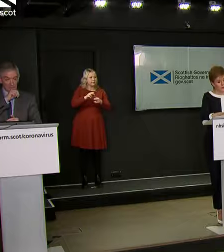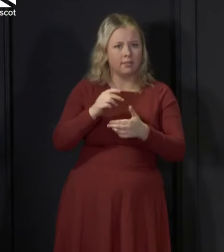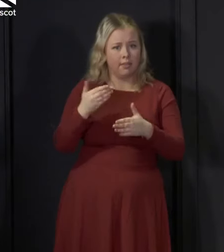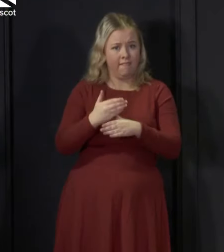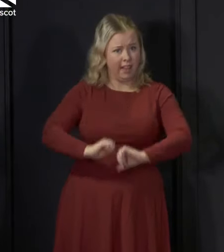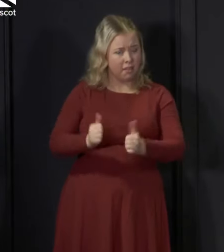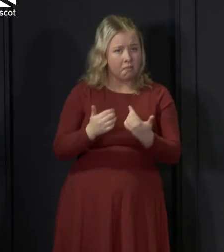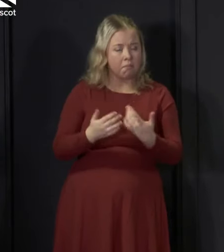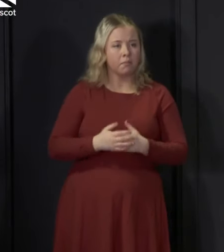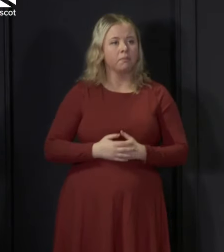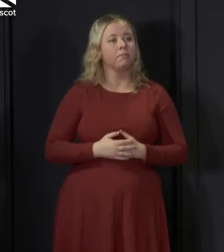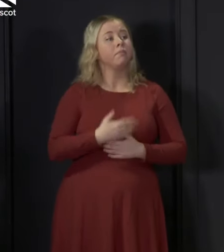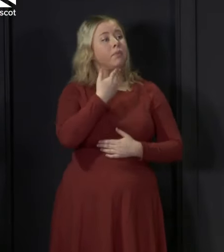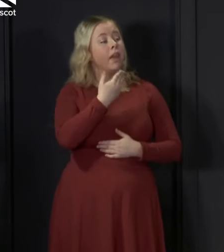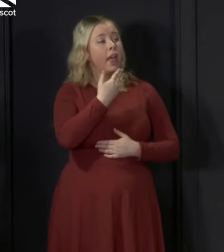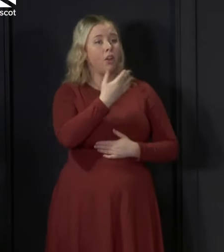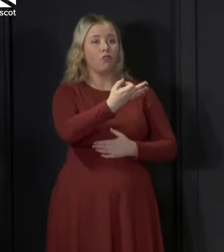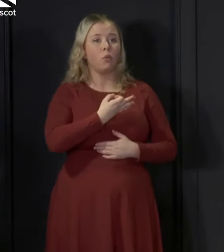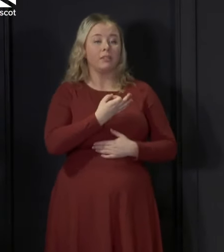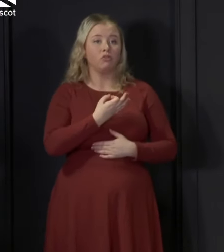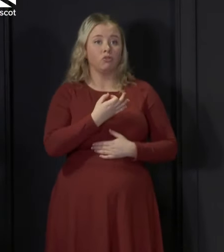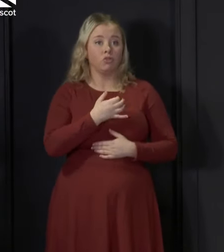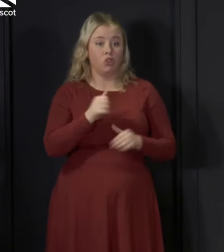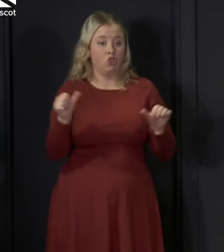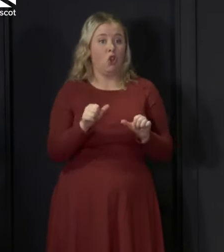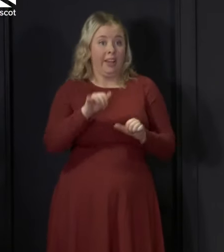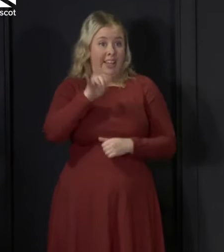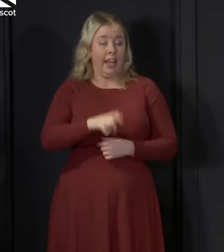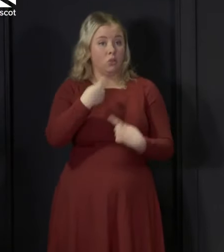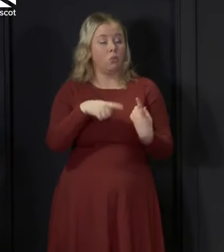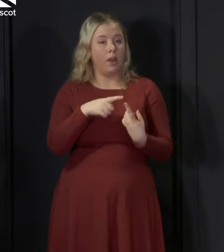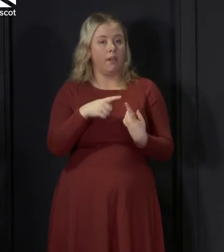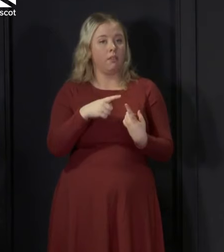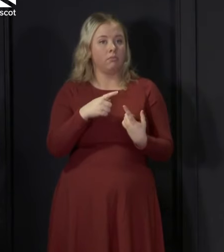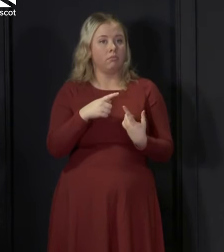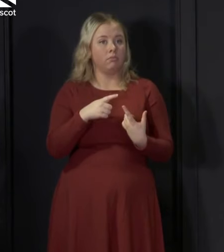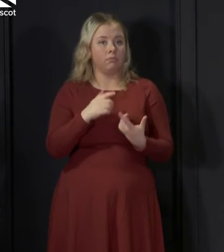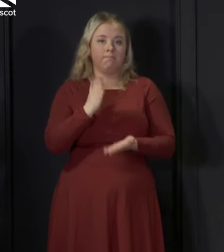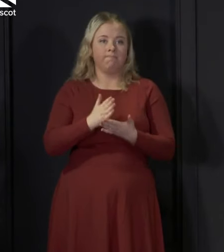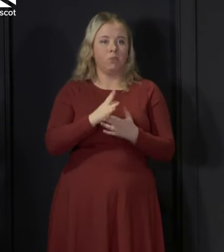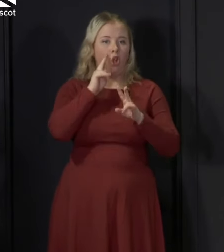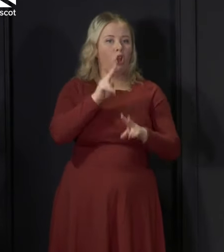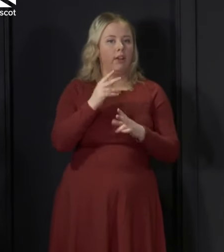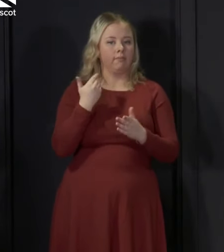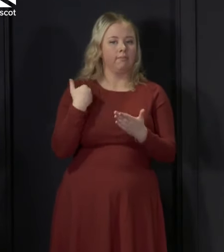Thank you for the question. In short, yes, we are looking at the latest extensions to